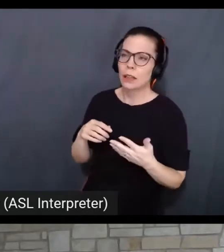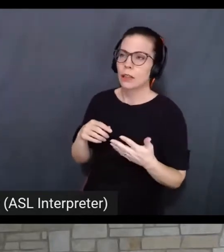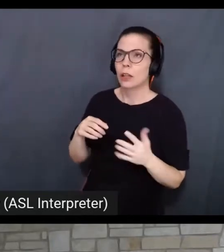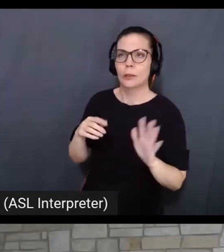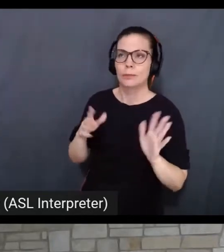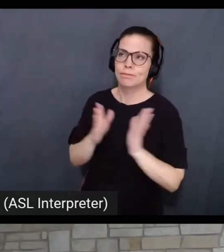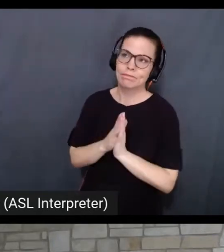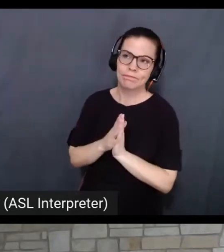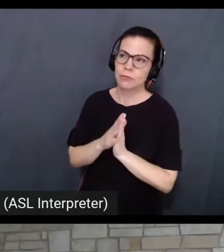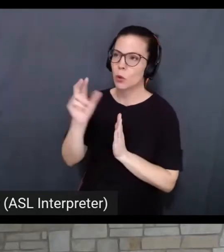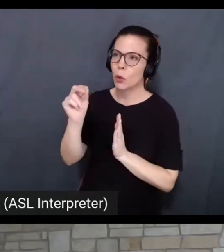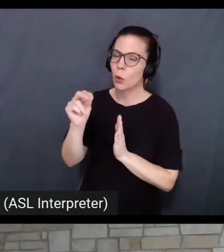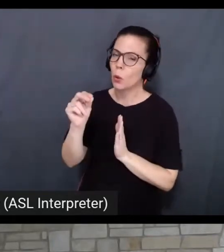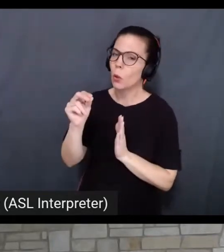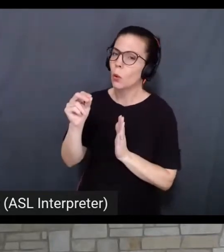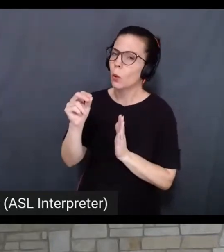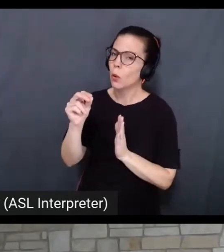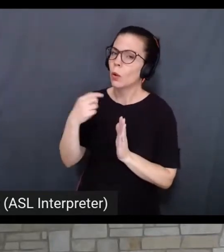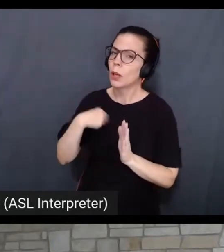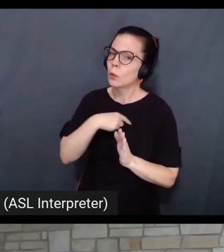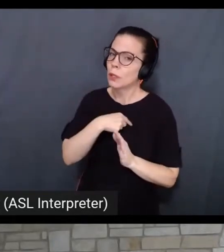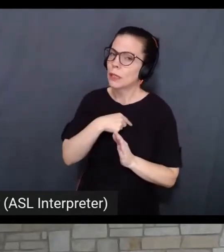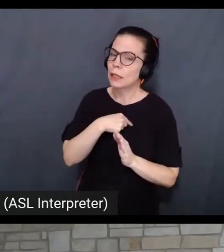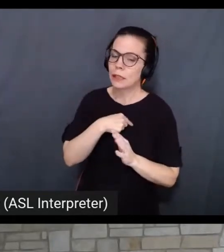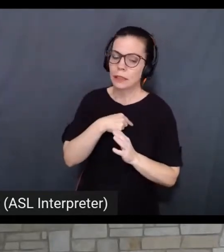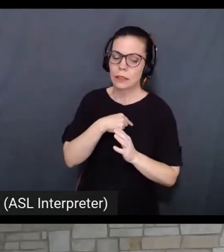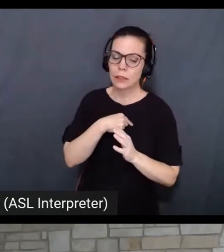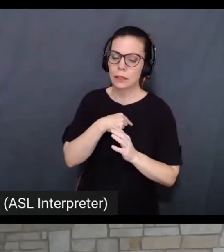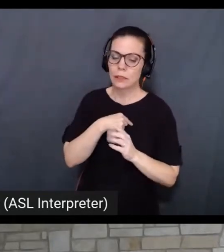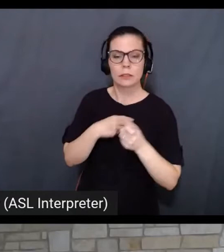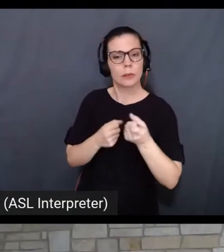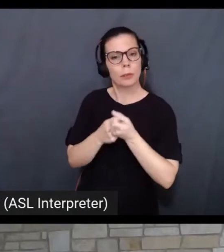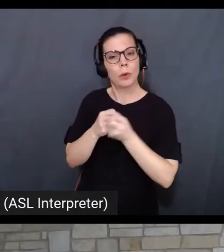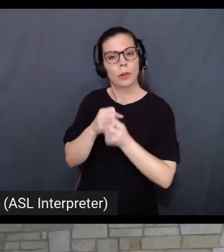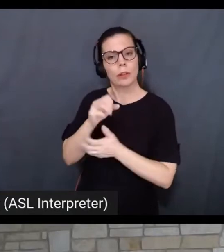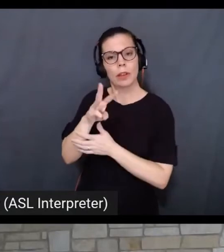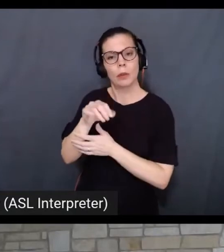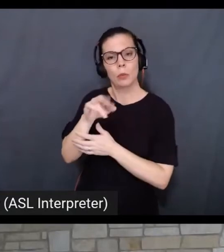We natively support the wire protocol with SQL Server,